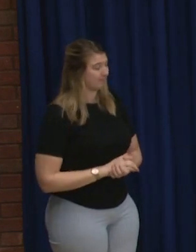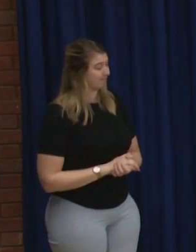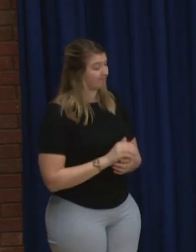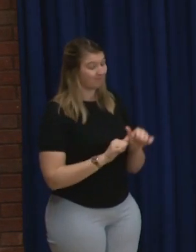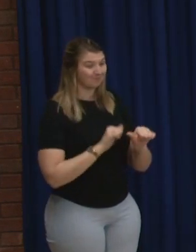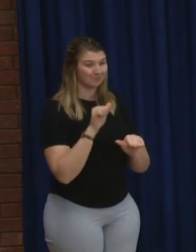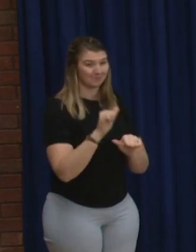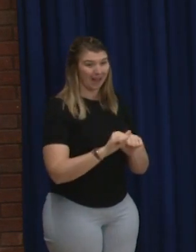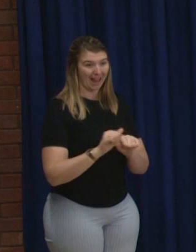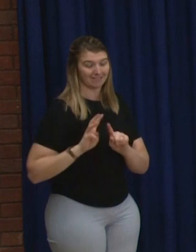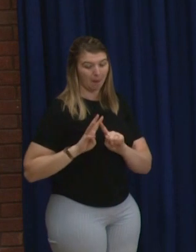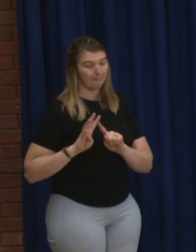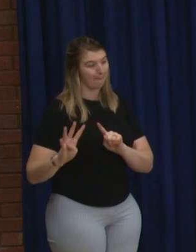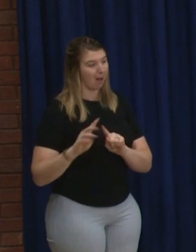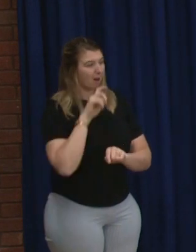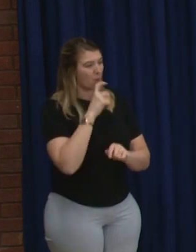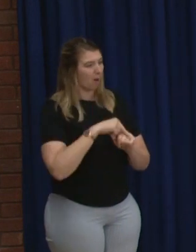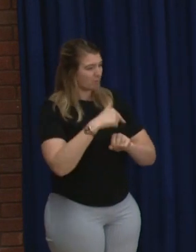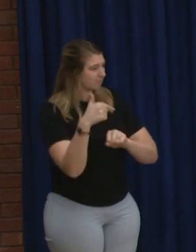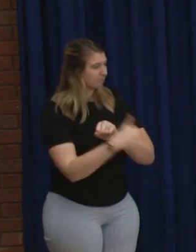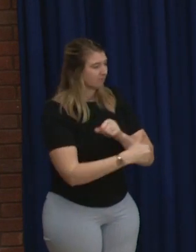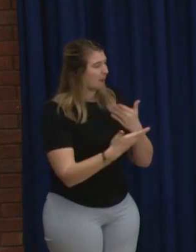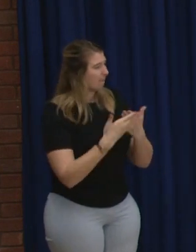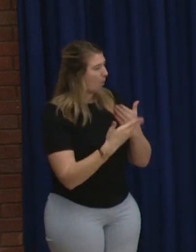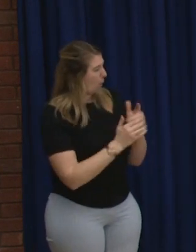the panel is going to talk at much more length about a topic. So I'm going to start off with